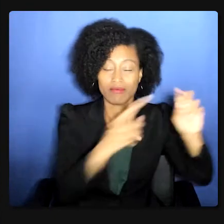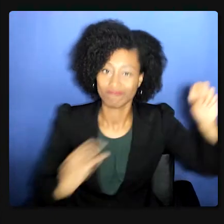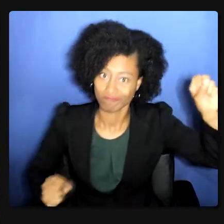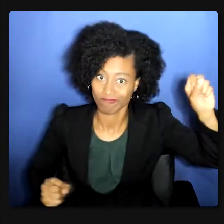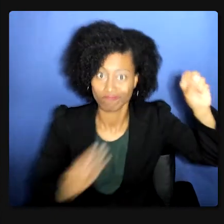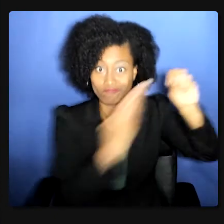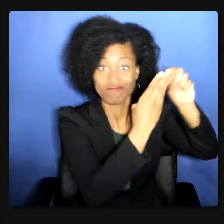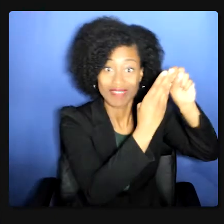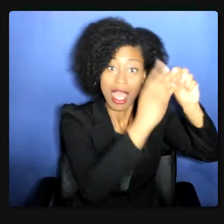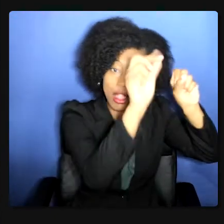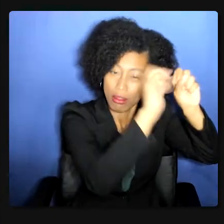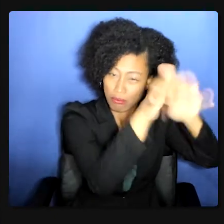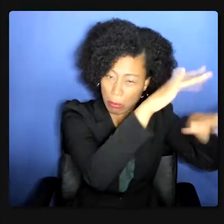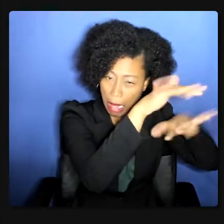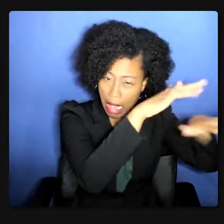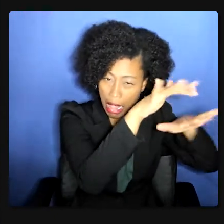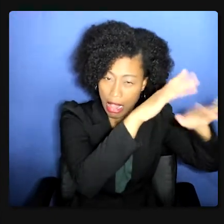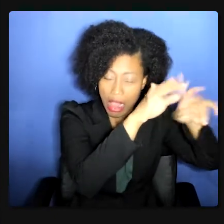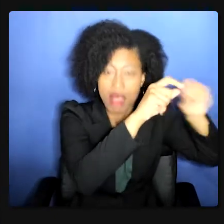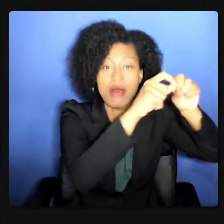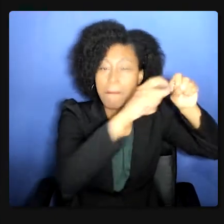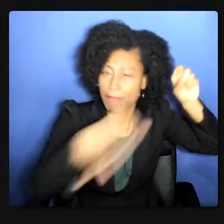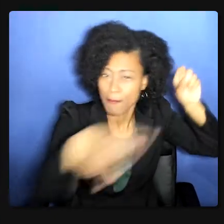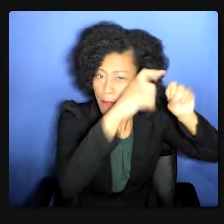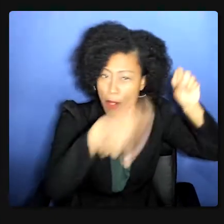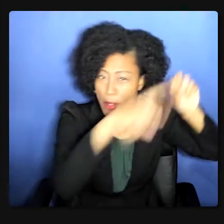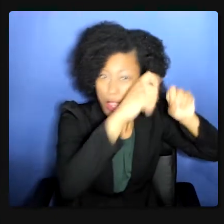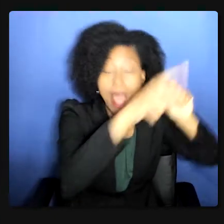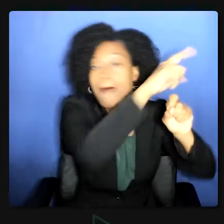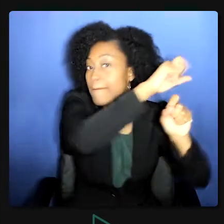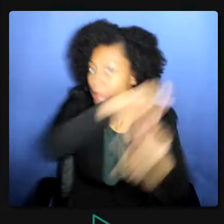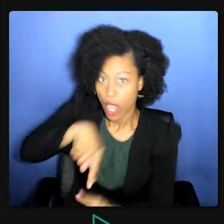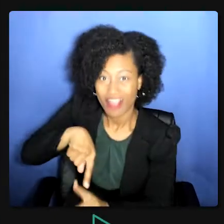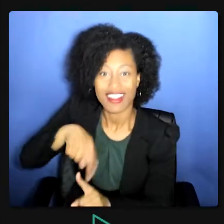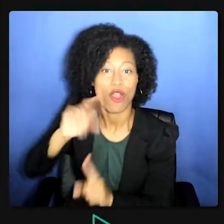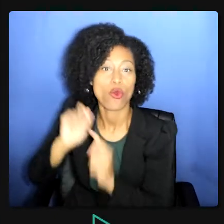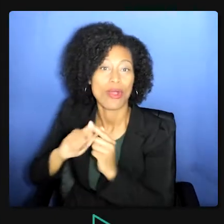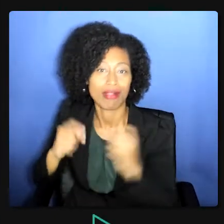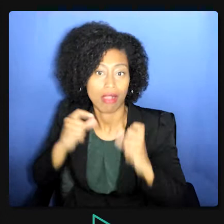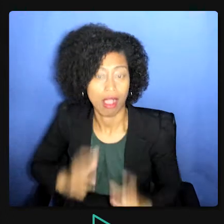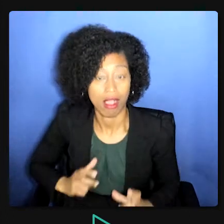and then all the clients if it's a multiplayer game, right? [Dimitris] It has to go very fast. [Amie] So what about the life cycle?